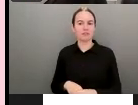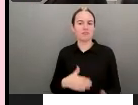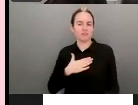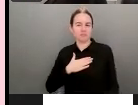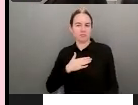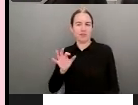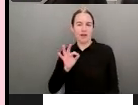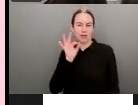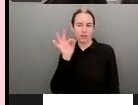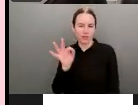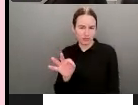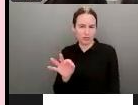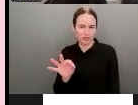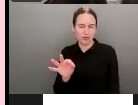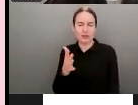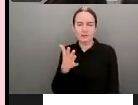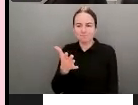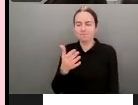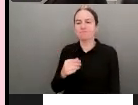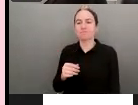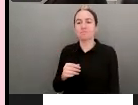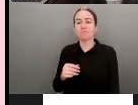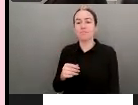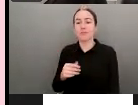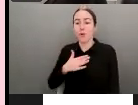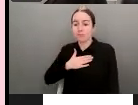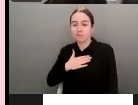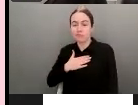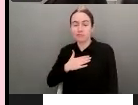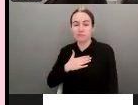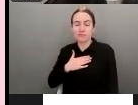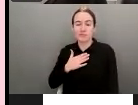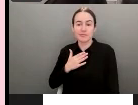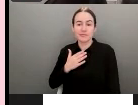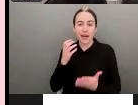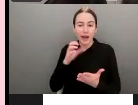Do you suggest that we use different accessibility scanner for every platform?